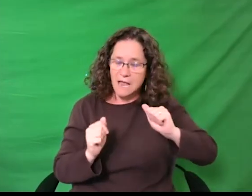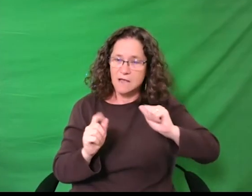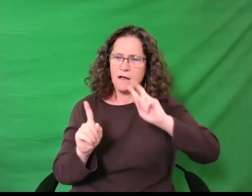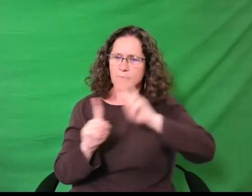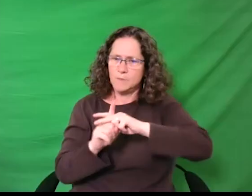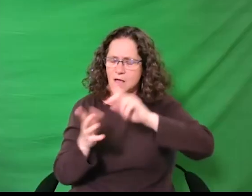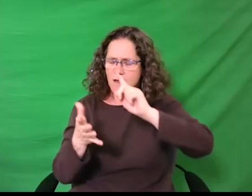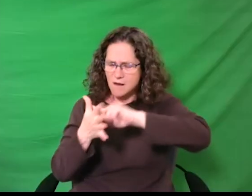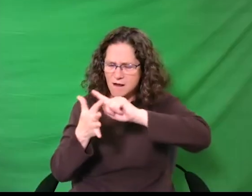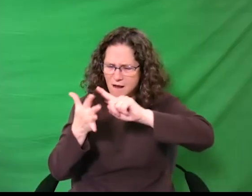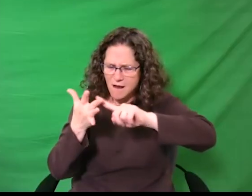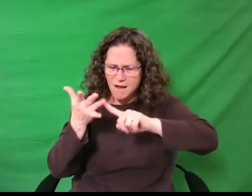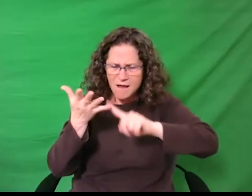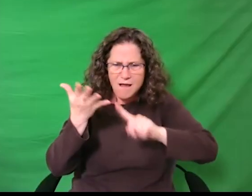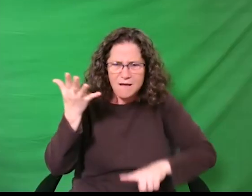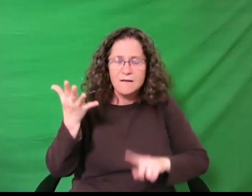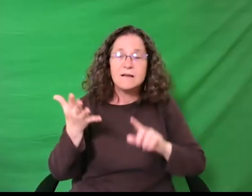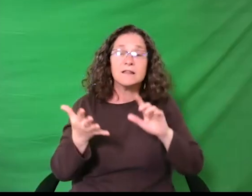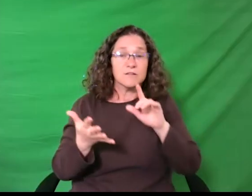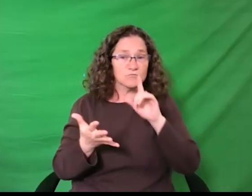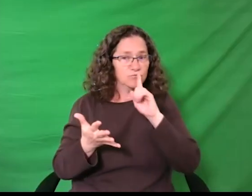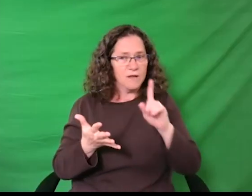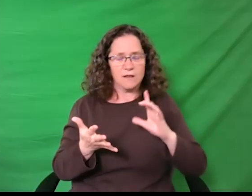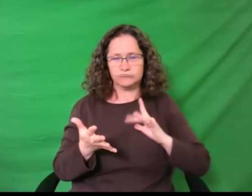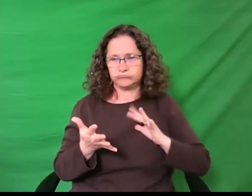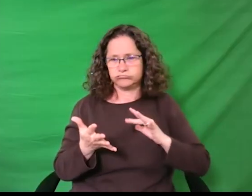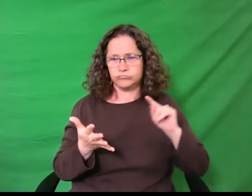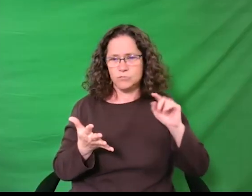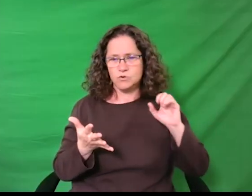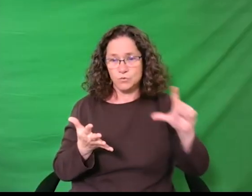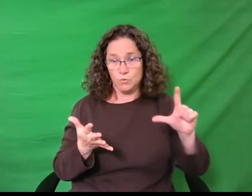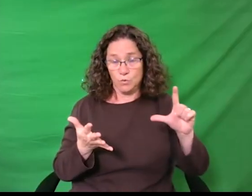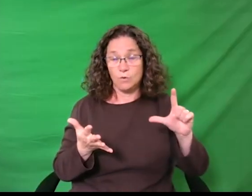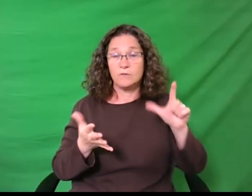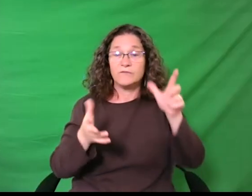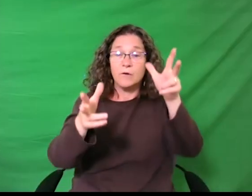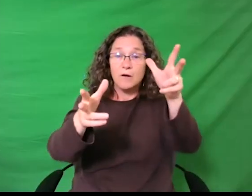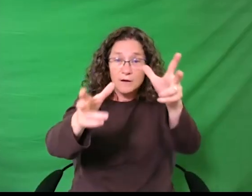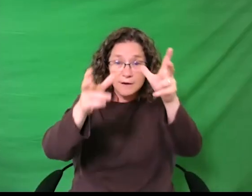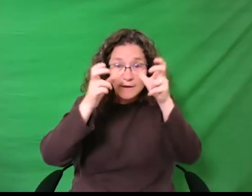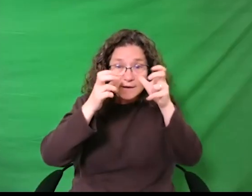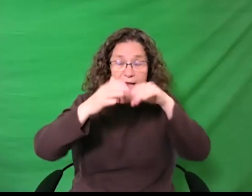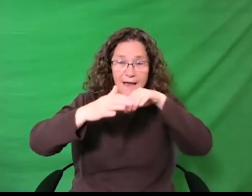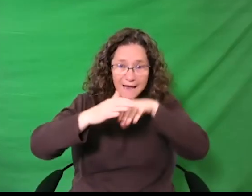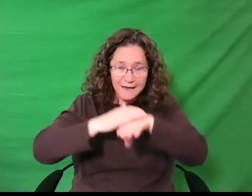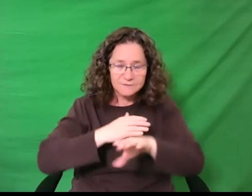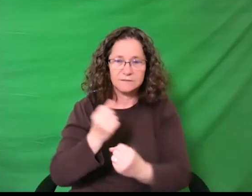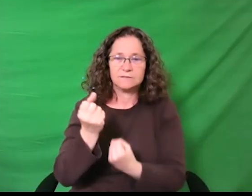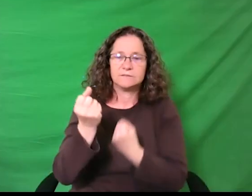And it provides us a great tool for visual access to support the development of skilled and fluent readers.